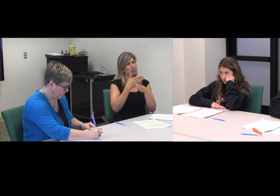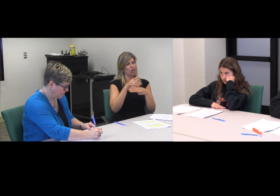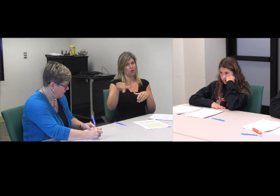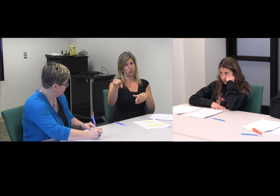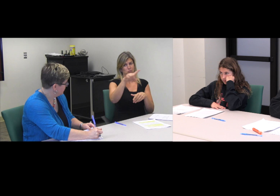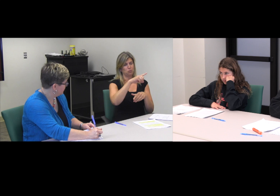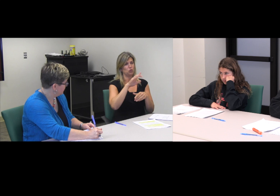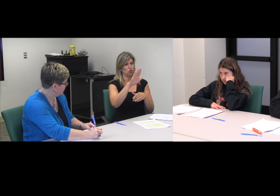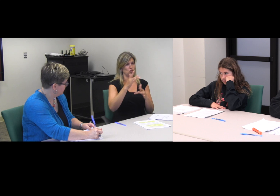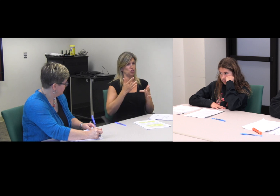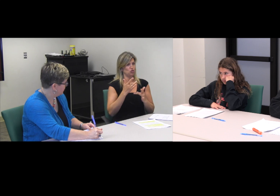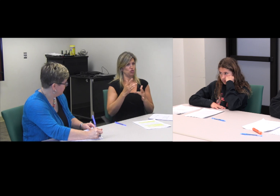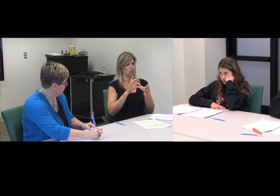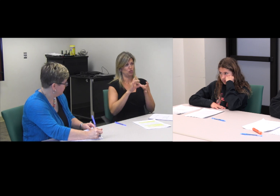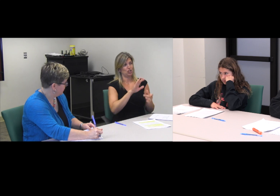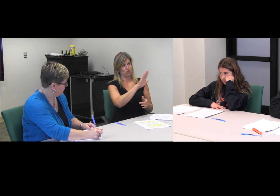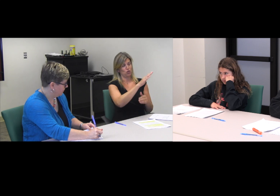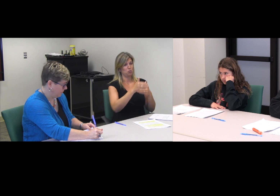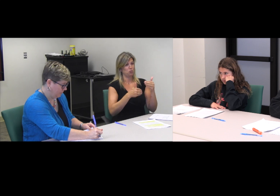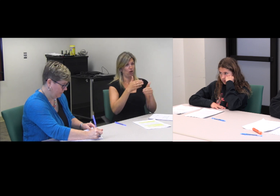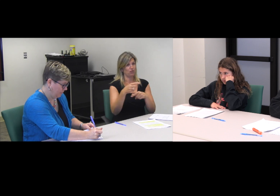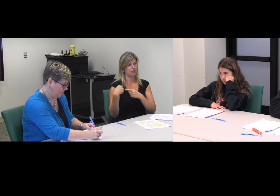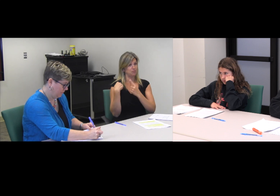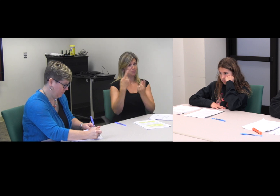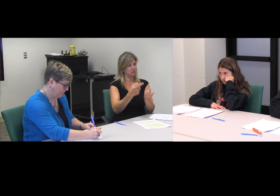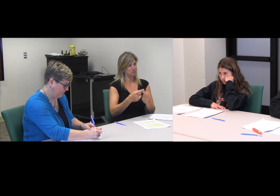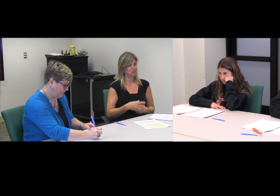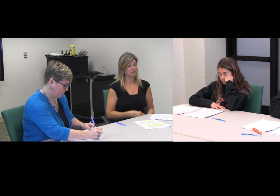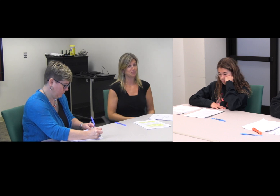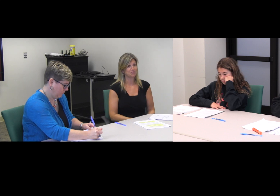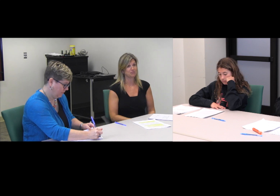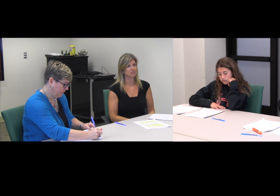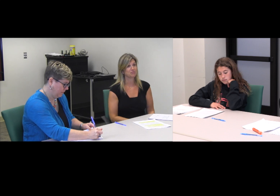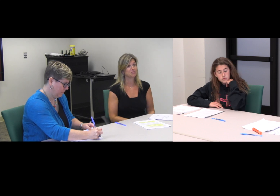Justin, could you share with the group what your concerns are for Javanna?